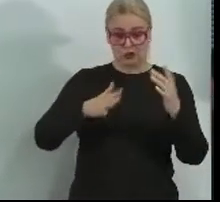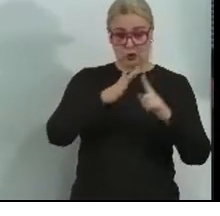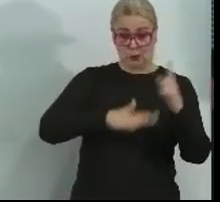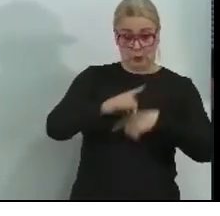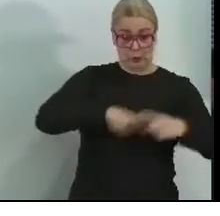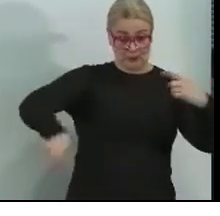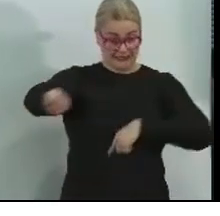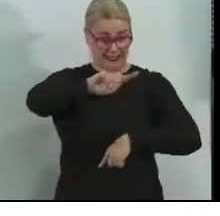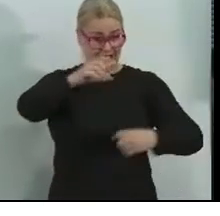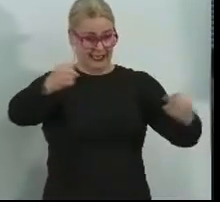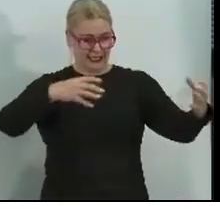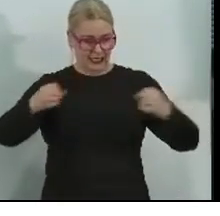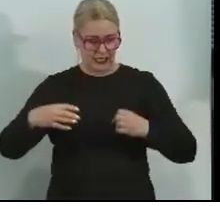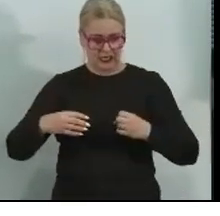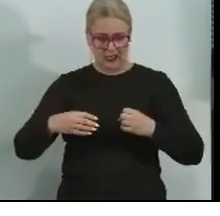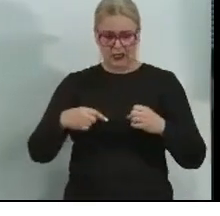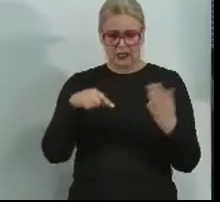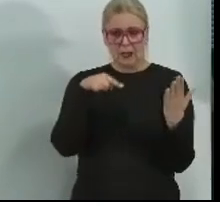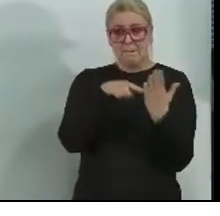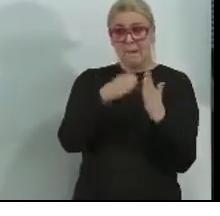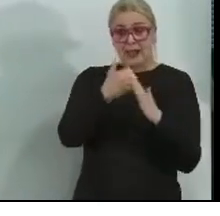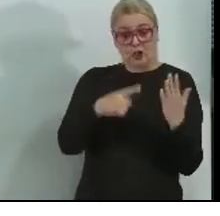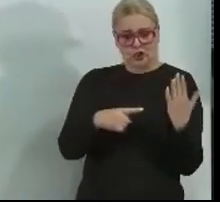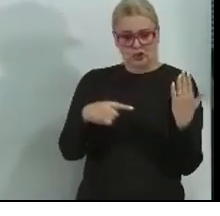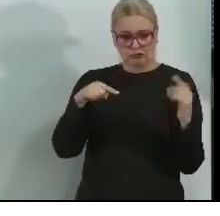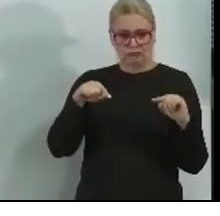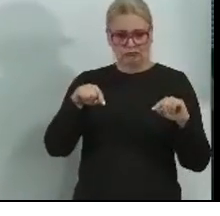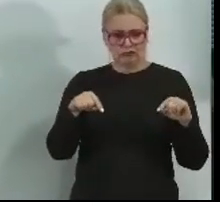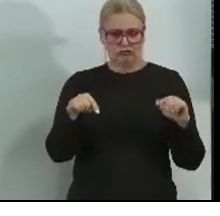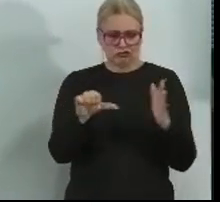like to unpick in Channel 4's coverage. You know what you actually think of this